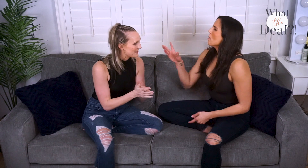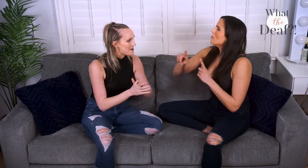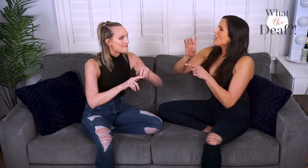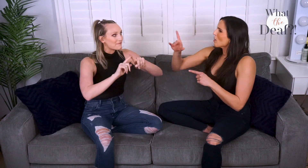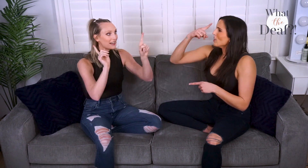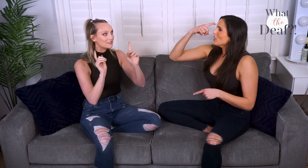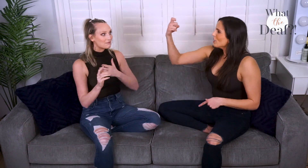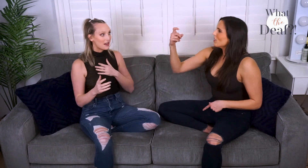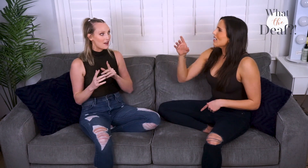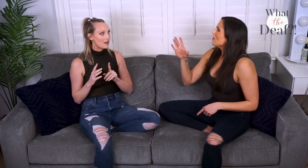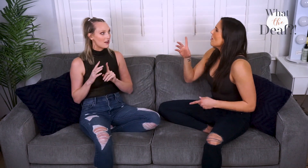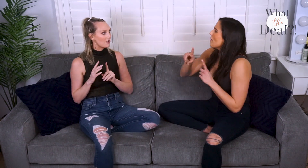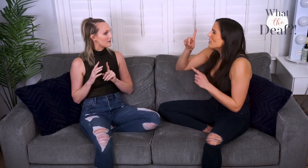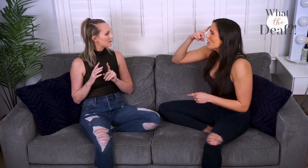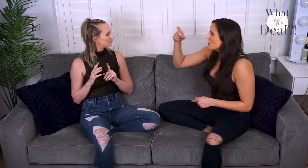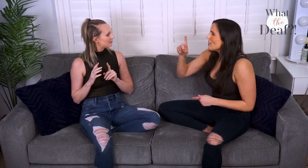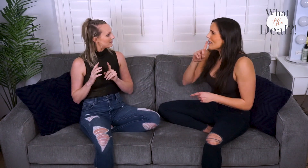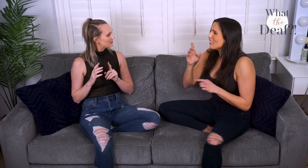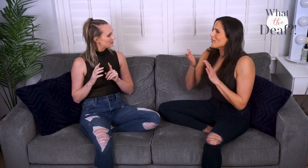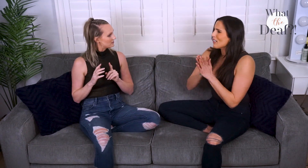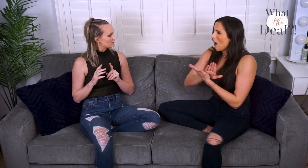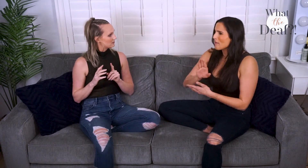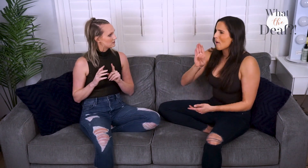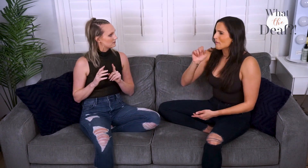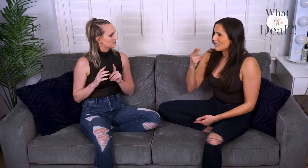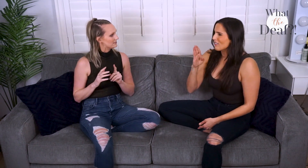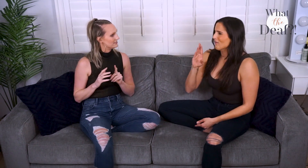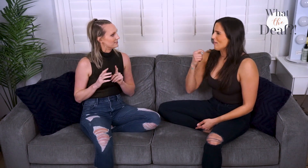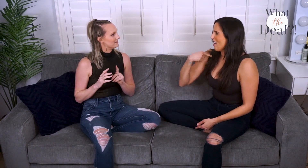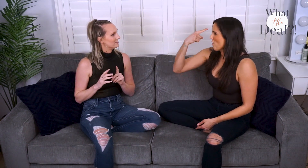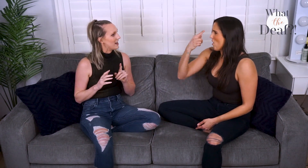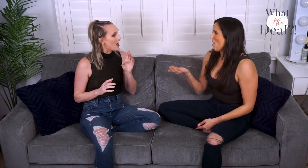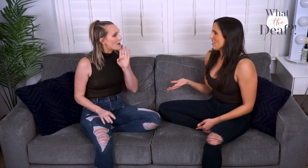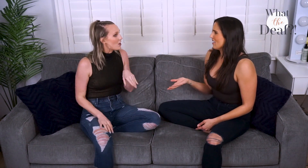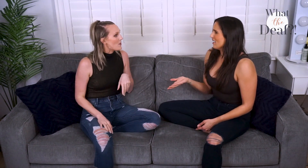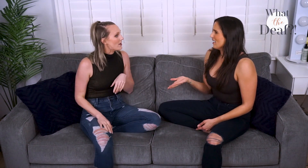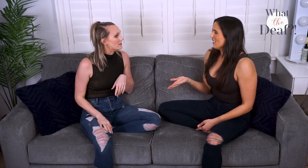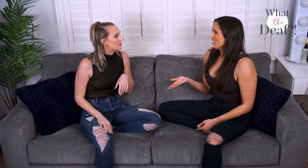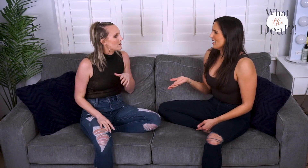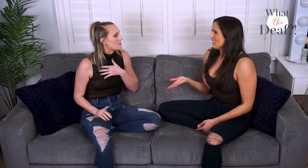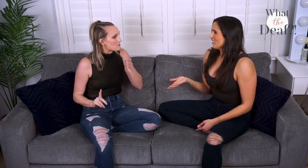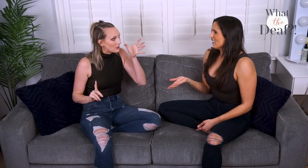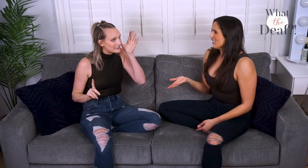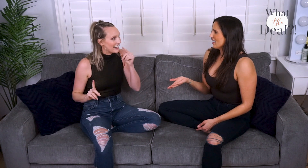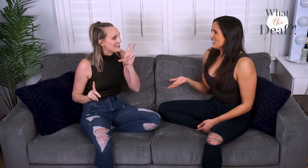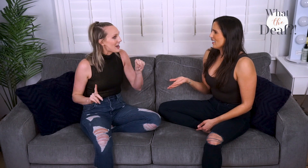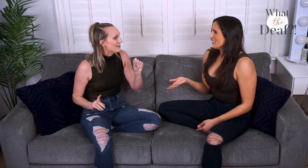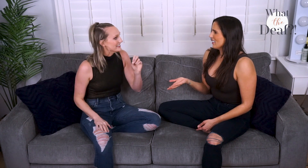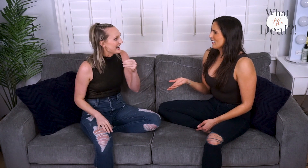Wait, wait, hold on, but I thought your dream was to become a beach bum. I know, my parents said no though,